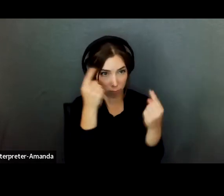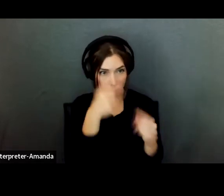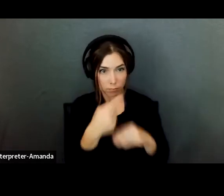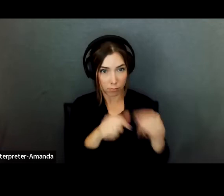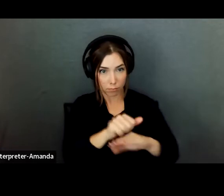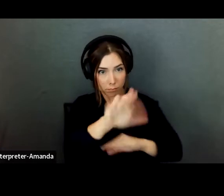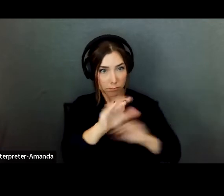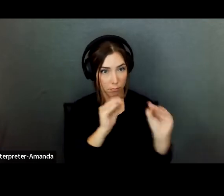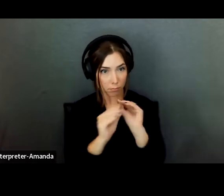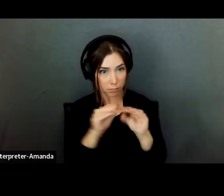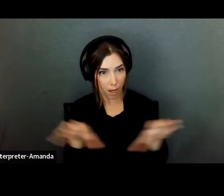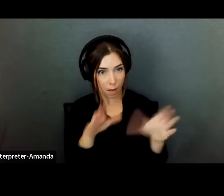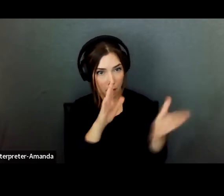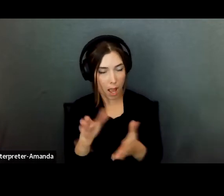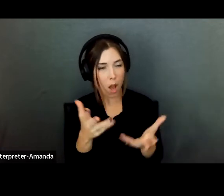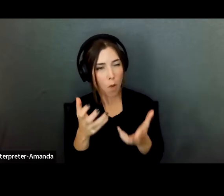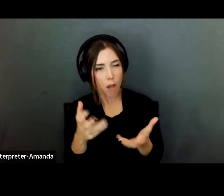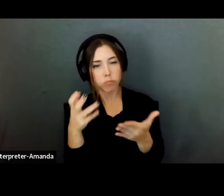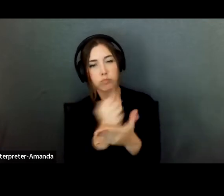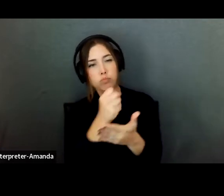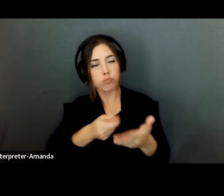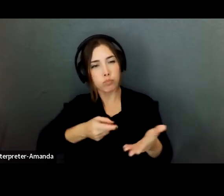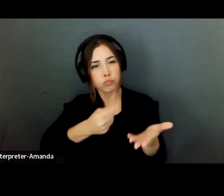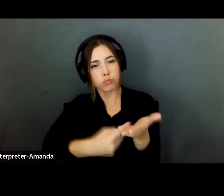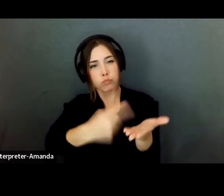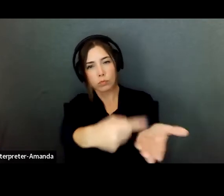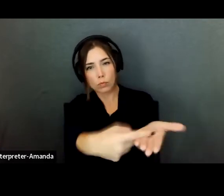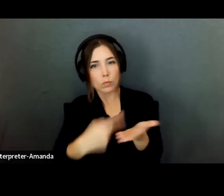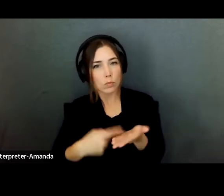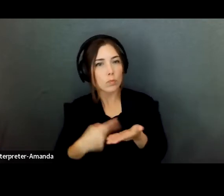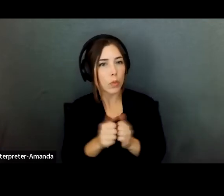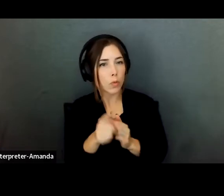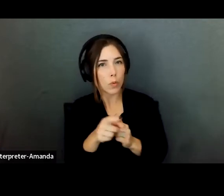We would like to have a chance to talk through that with you. You can always make those requests.